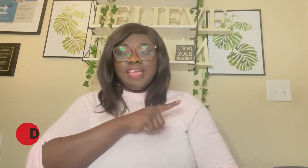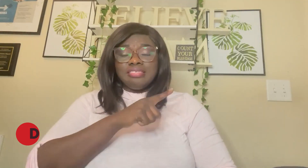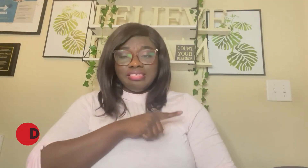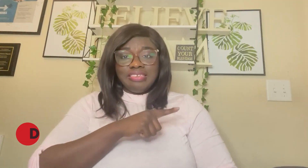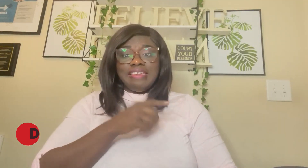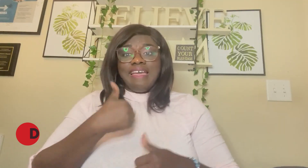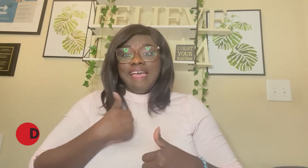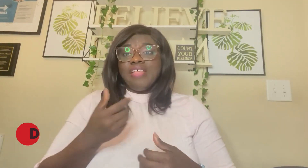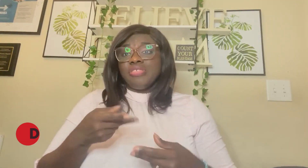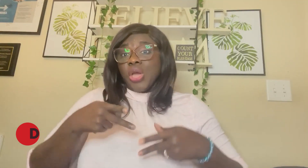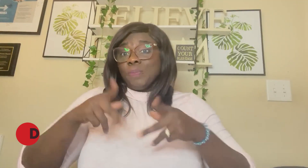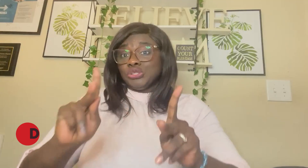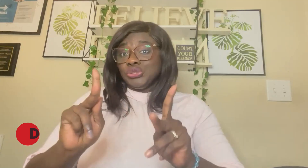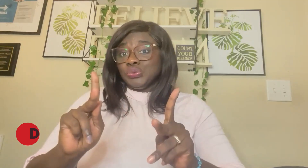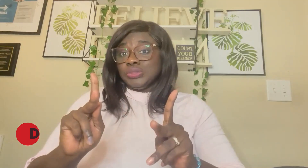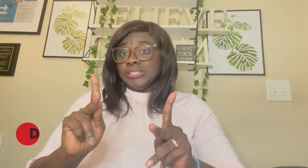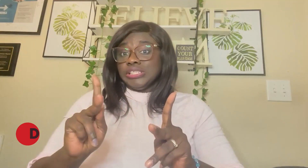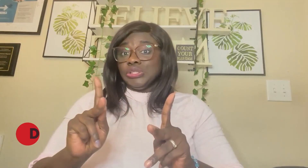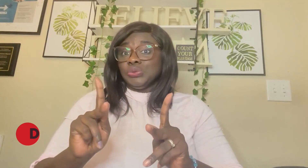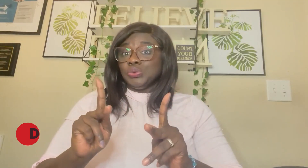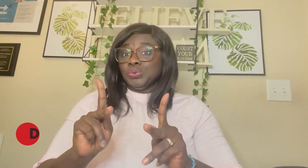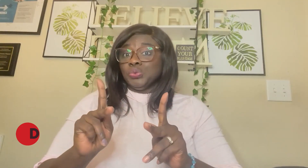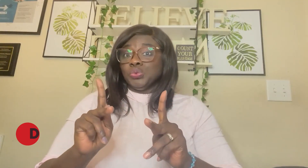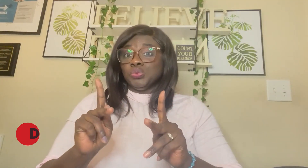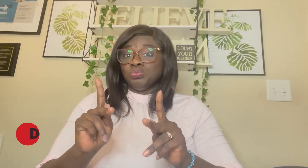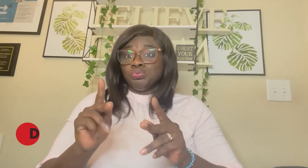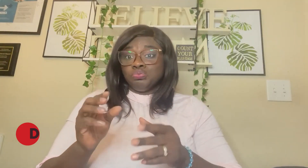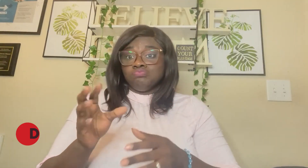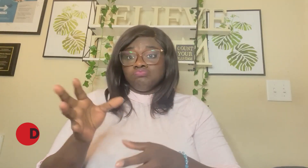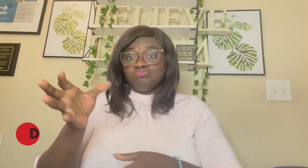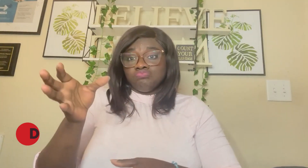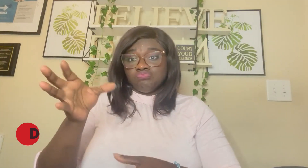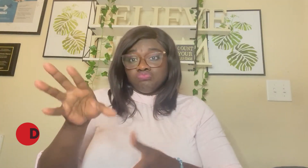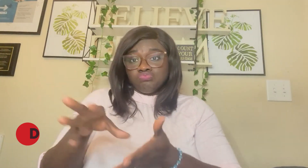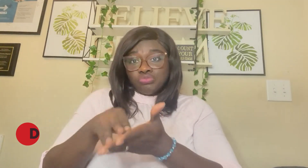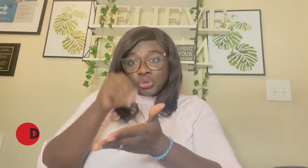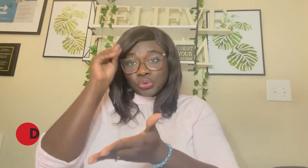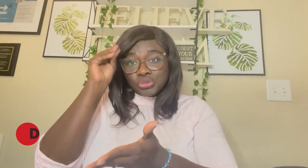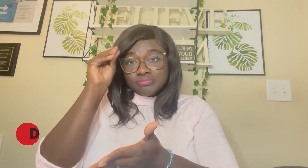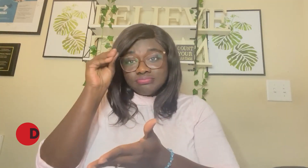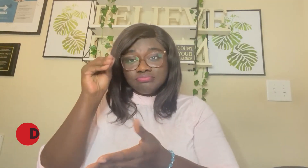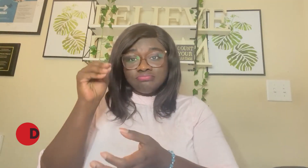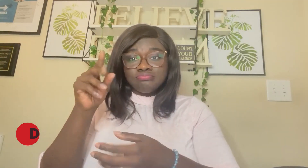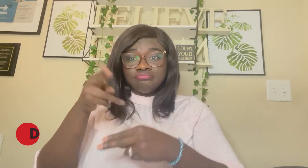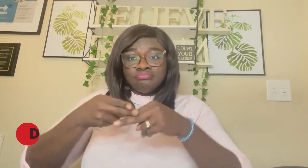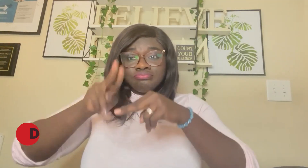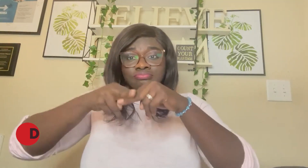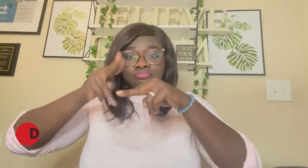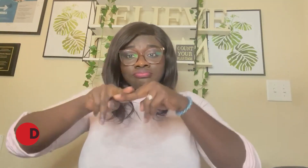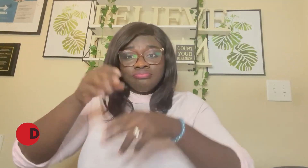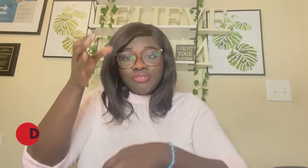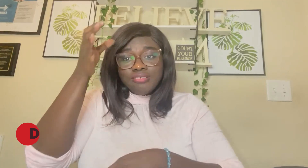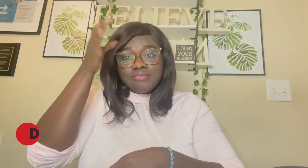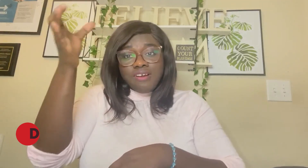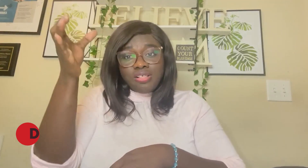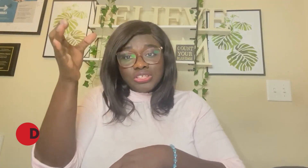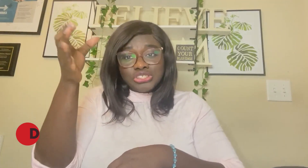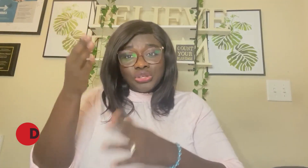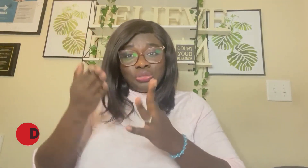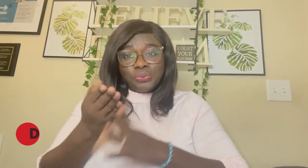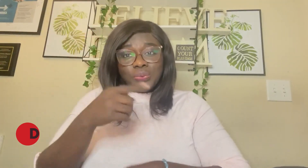Myself and Leah had the opportunity to learn the concept